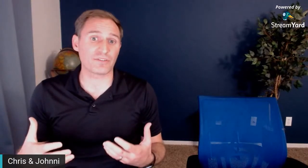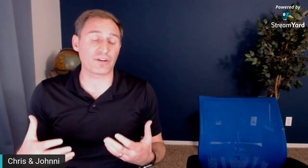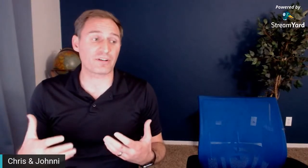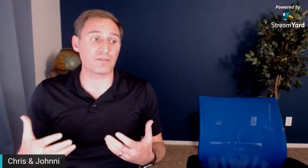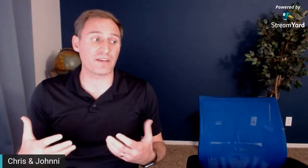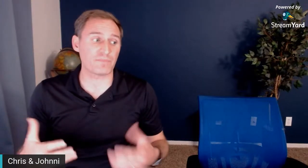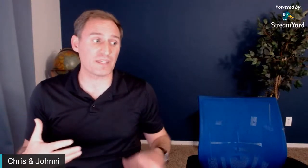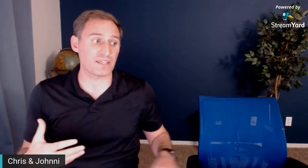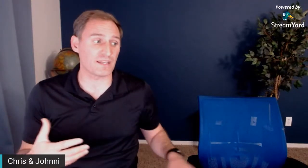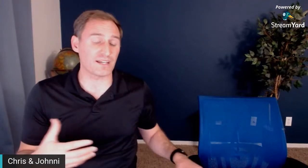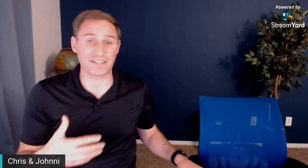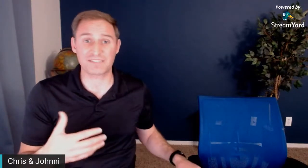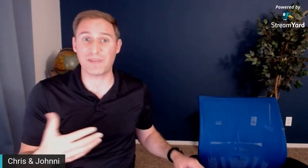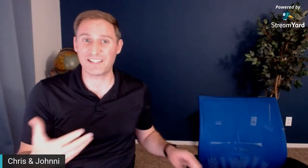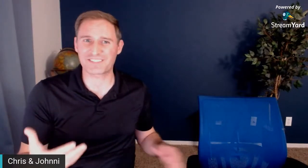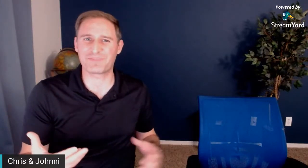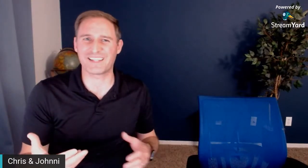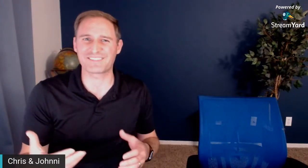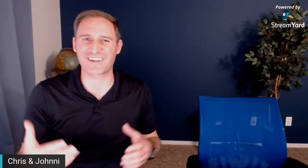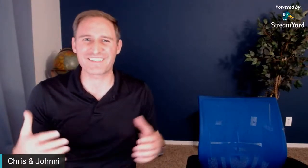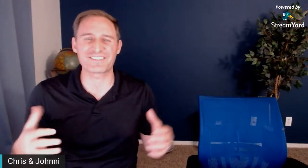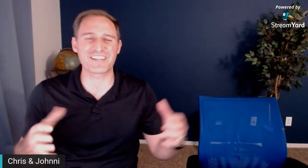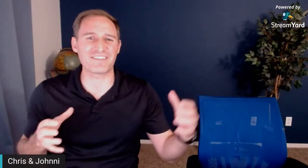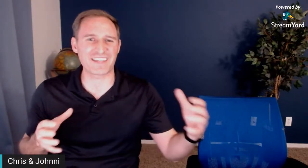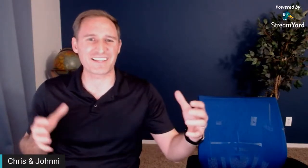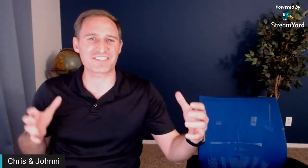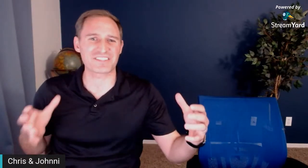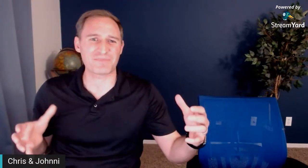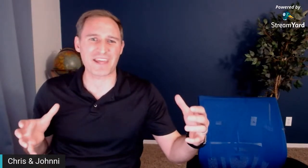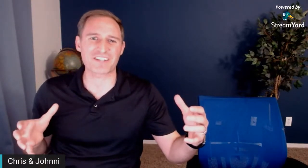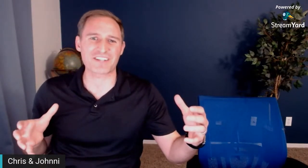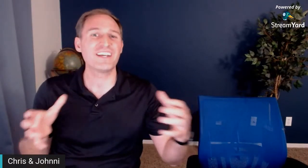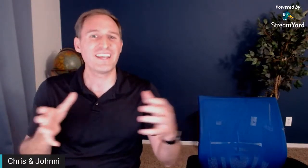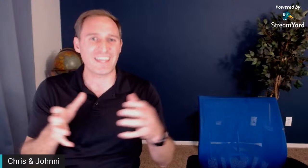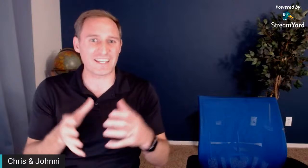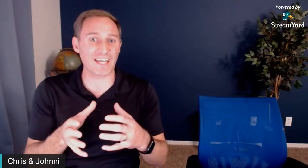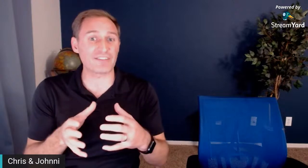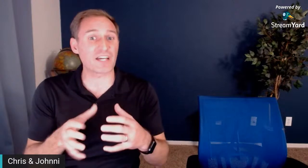know there could be like english ones right there you have english and spanish and you have a lot